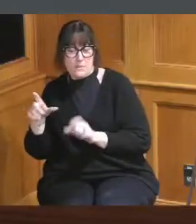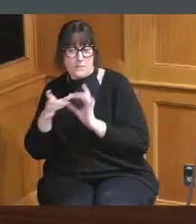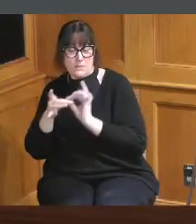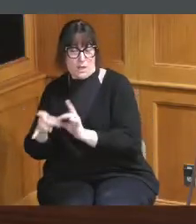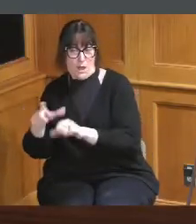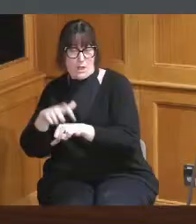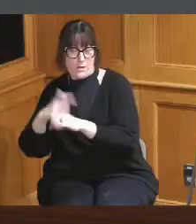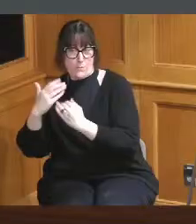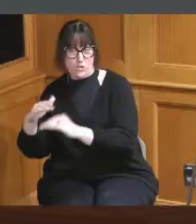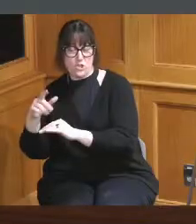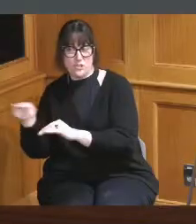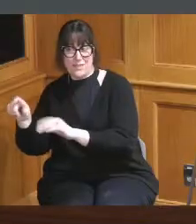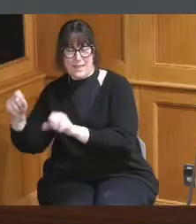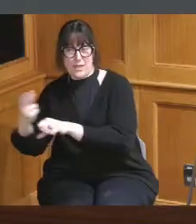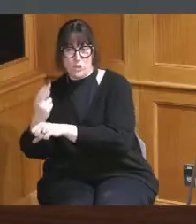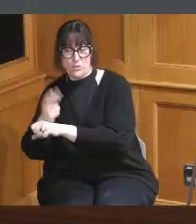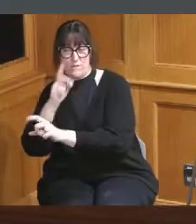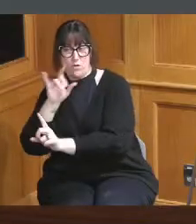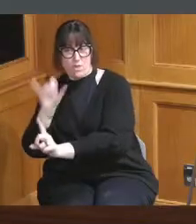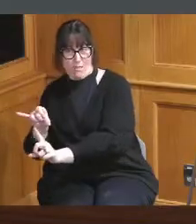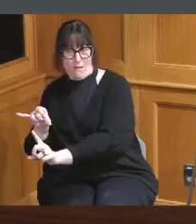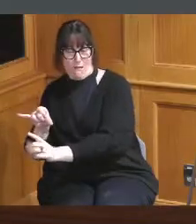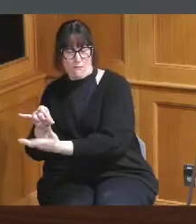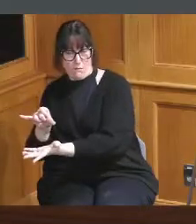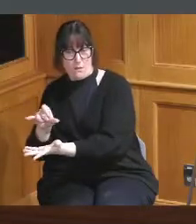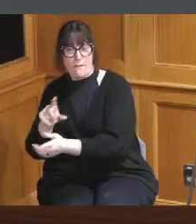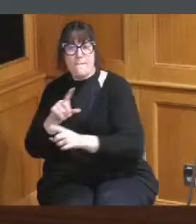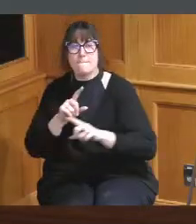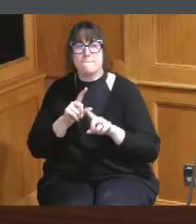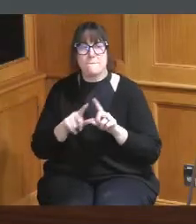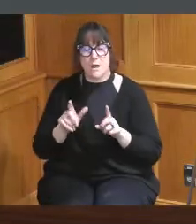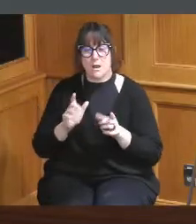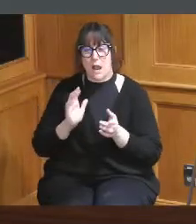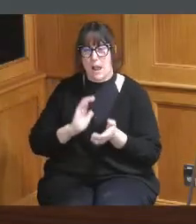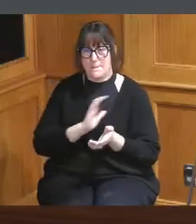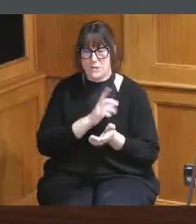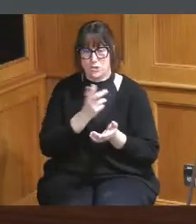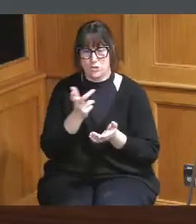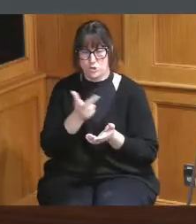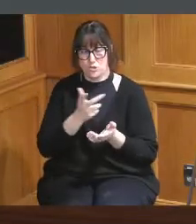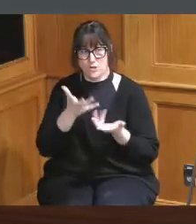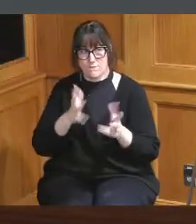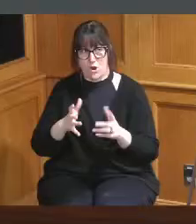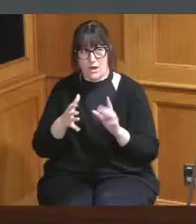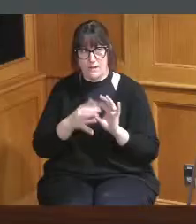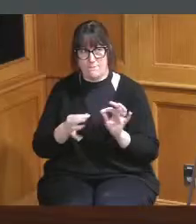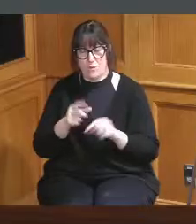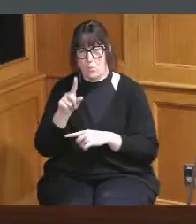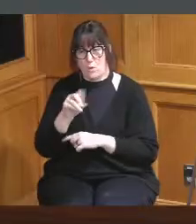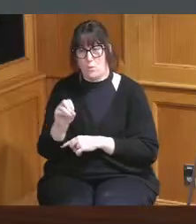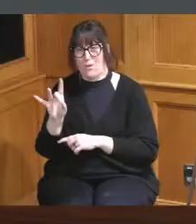used in that manner also Commissioner as you indicated the the 108 loans that's a